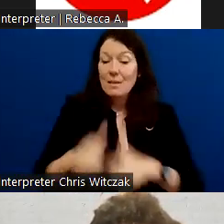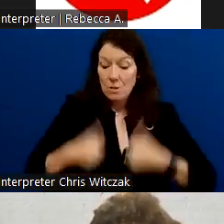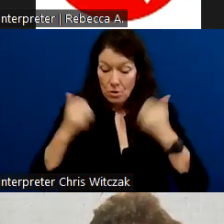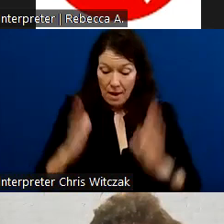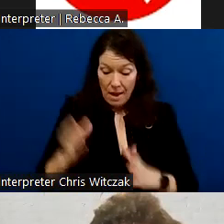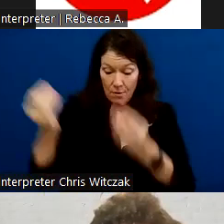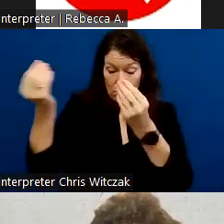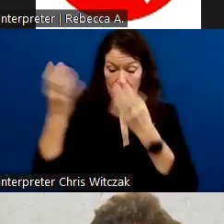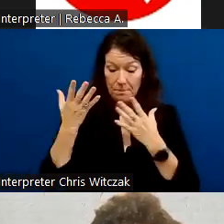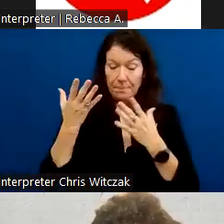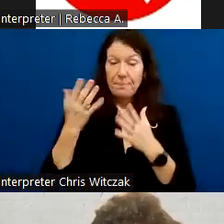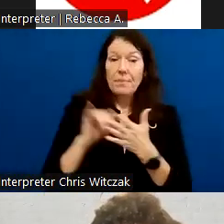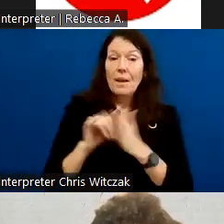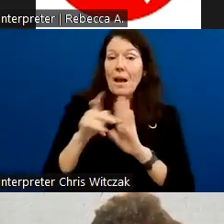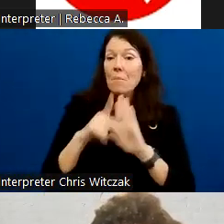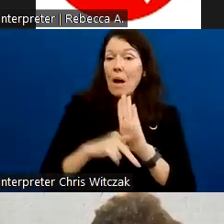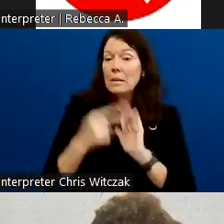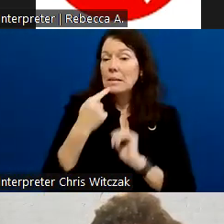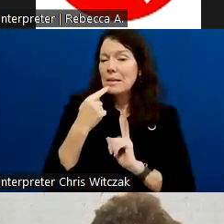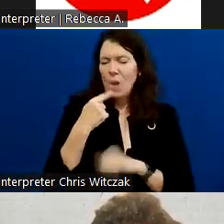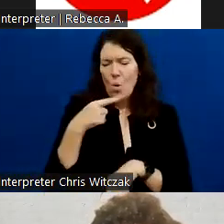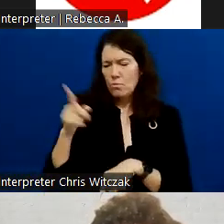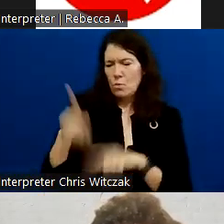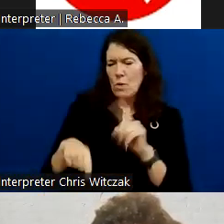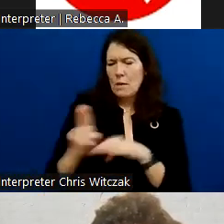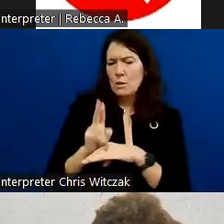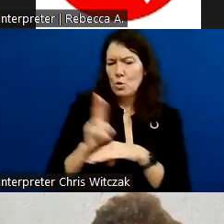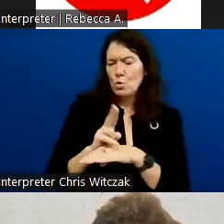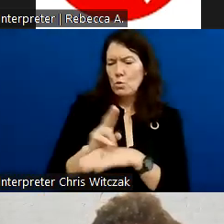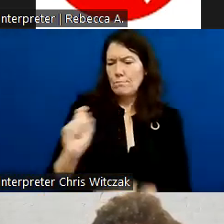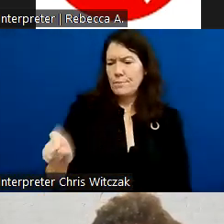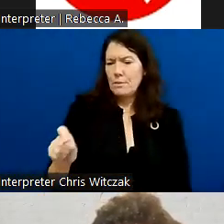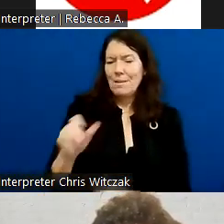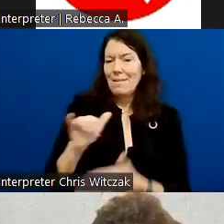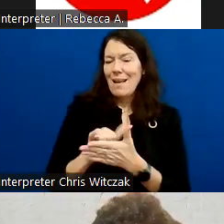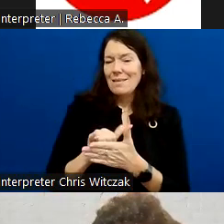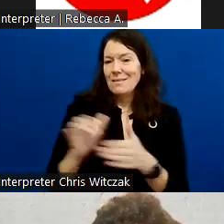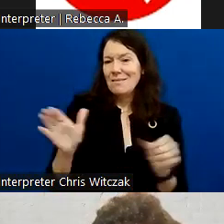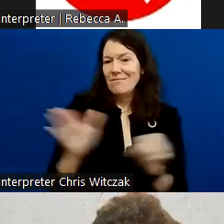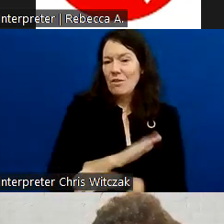that a policy that says that they can just never use ever is is completely unrealistic,